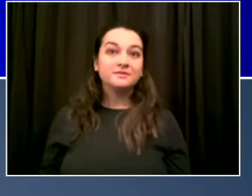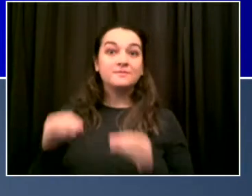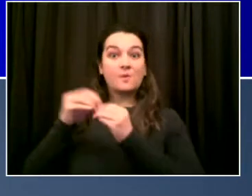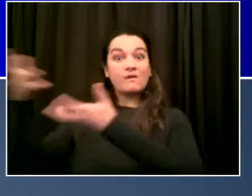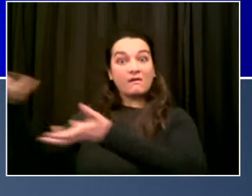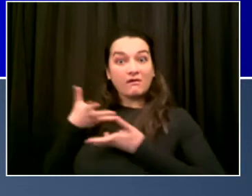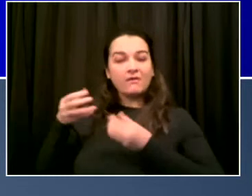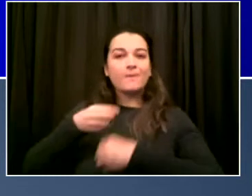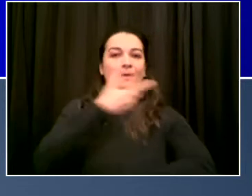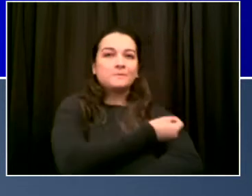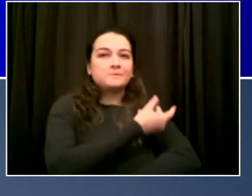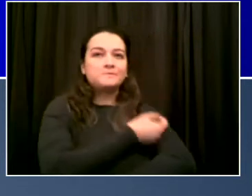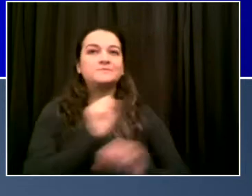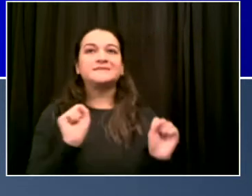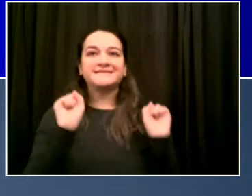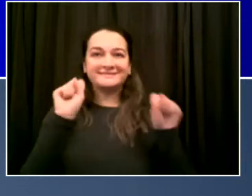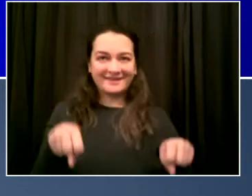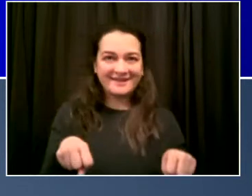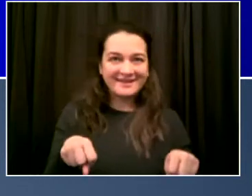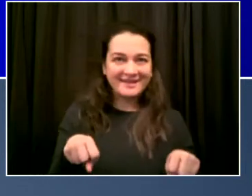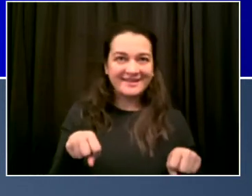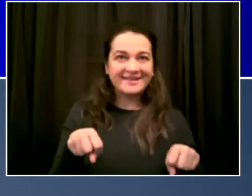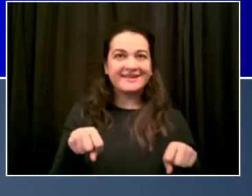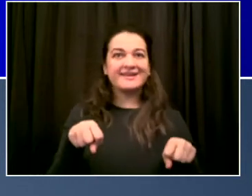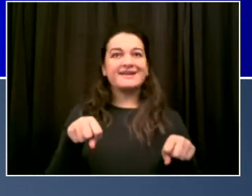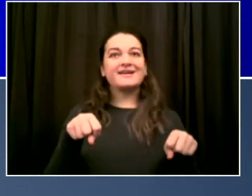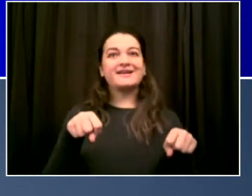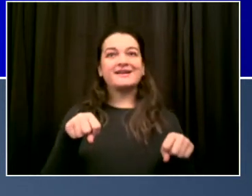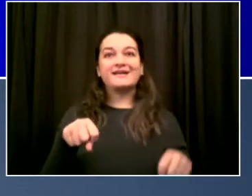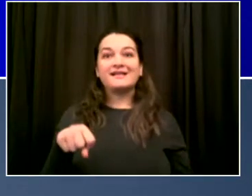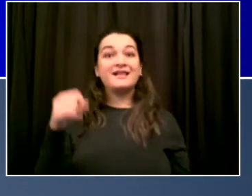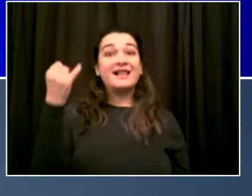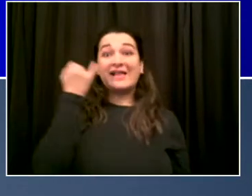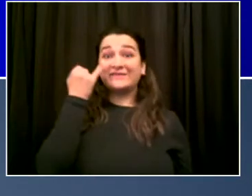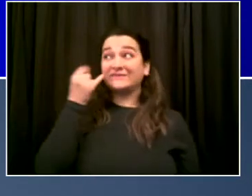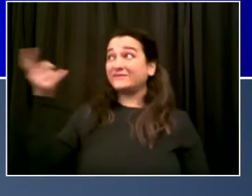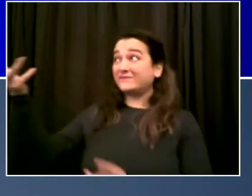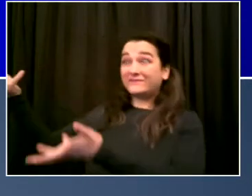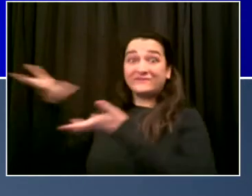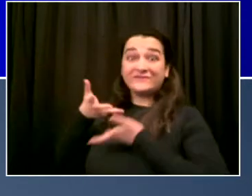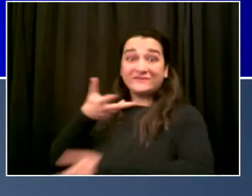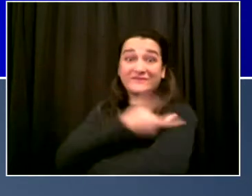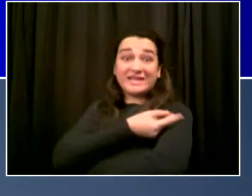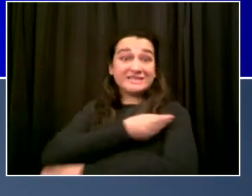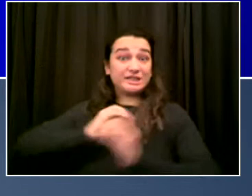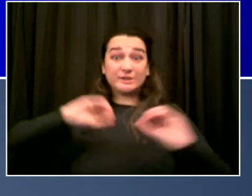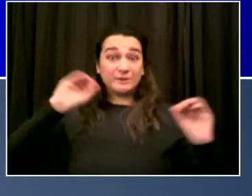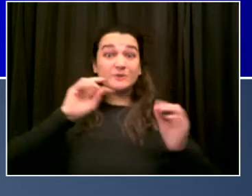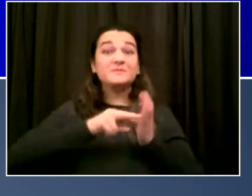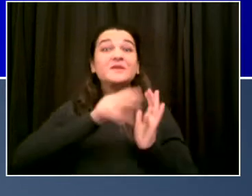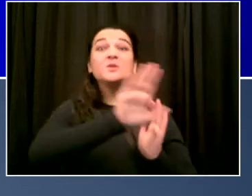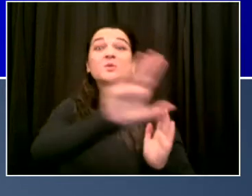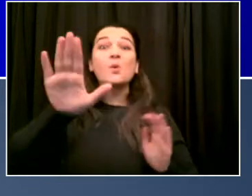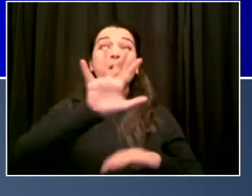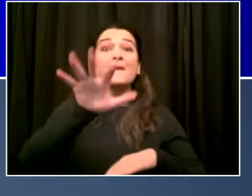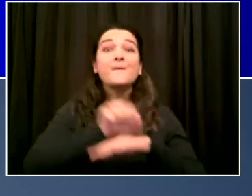MEAN?N? IF WE DON'T GET A NEW VACCINE QUICKLY, WE WILL HAVEE TO O CANCEL